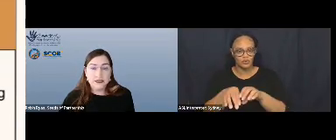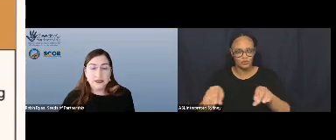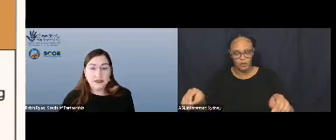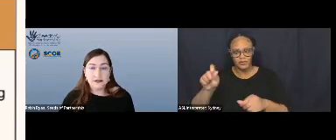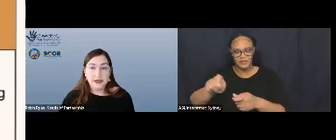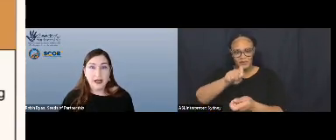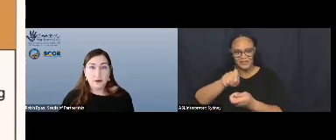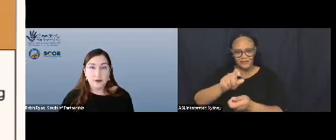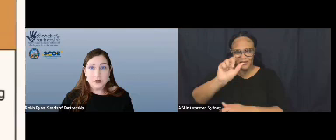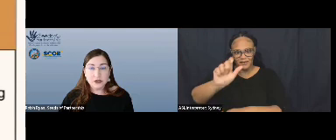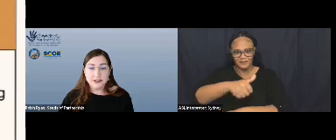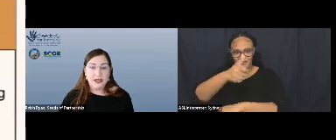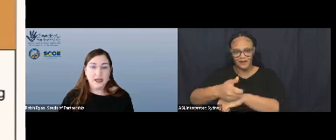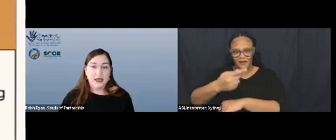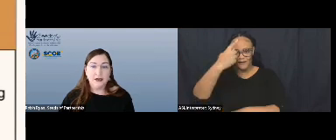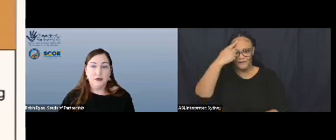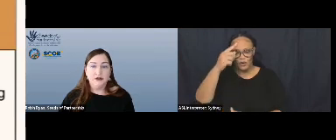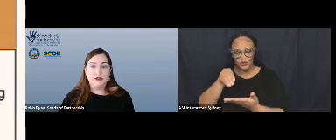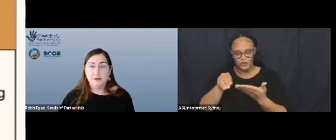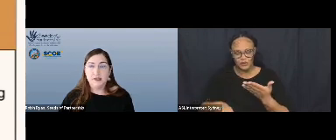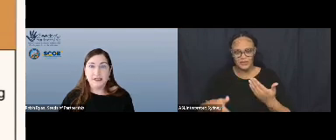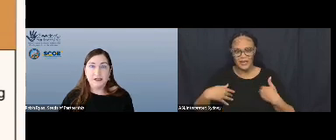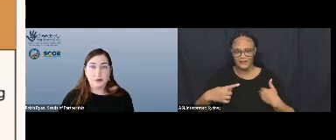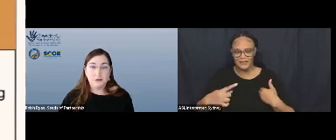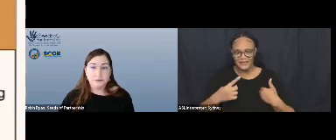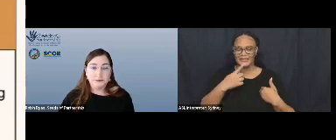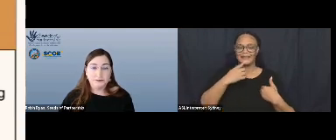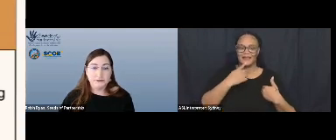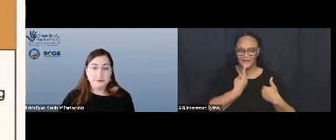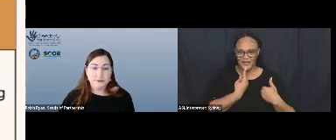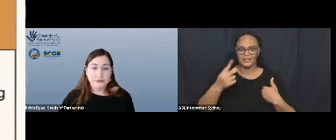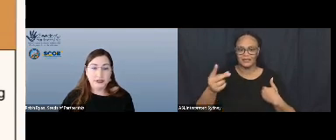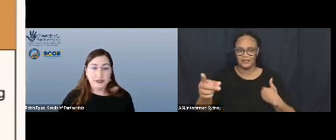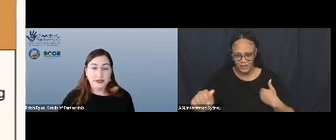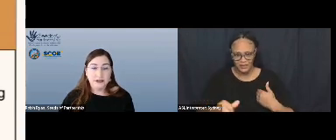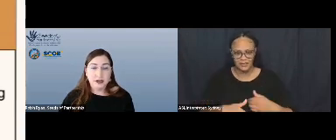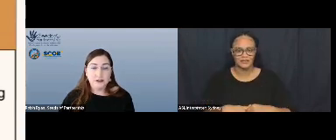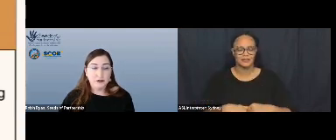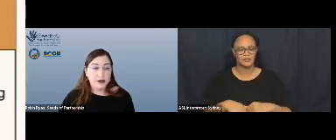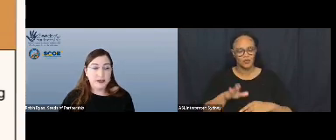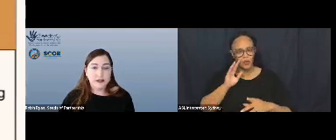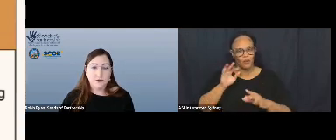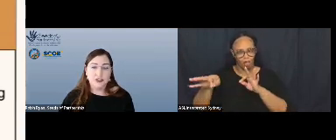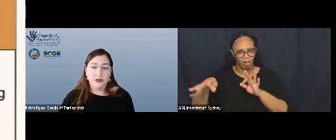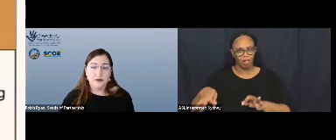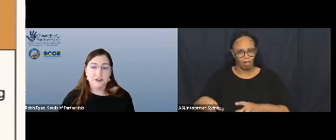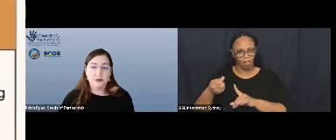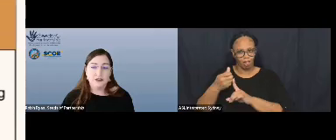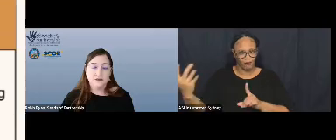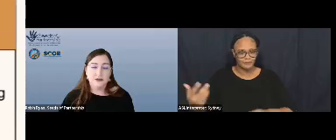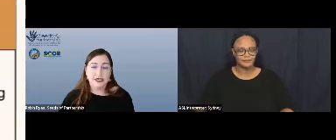what is it, how it works, and what families need to know. And along the way, we'll share resources